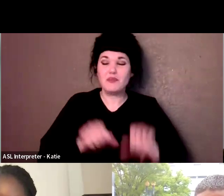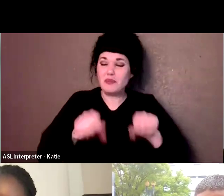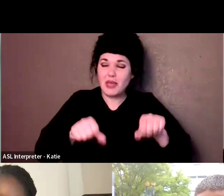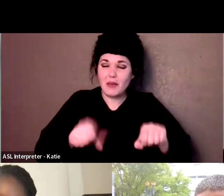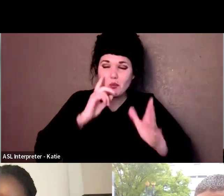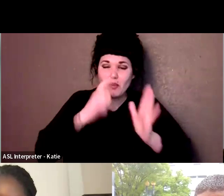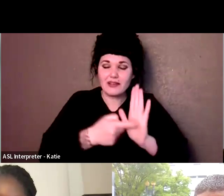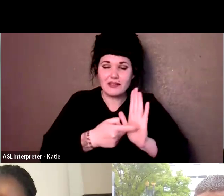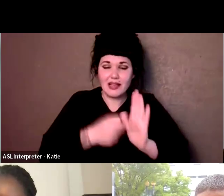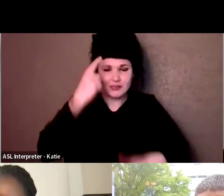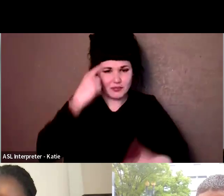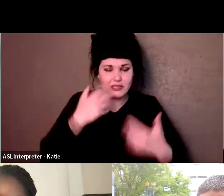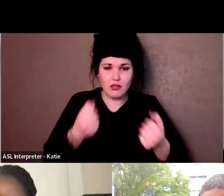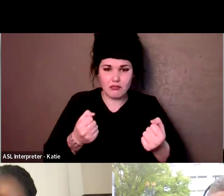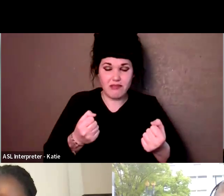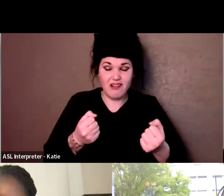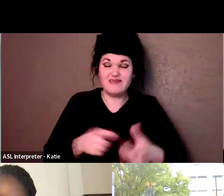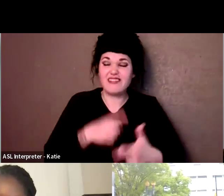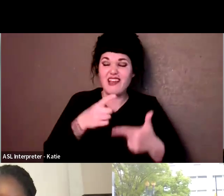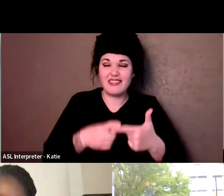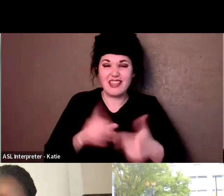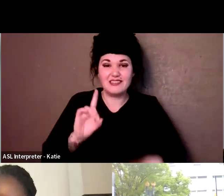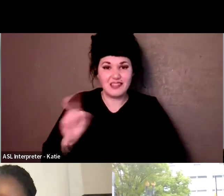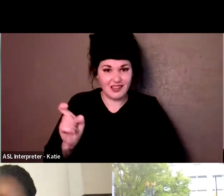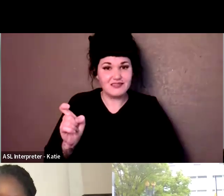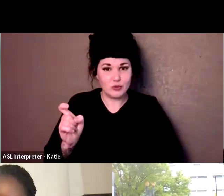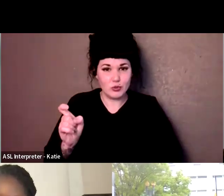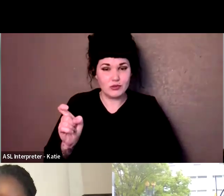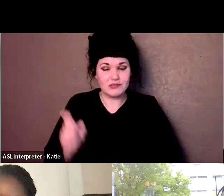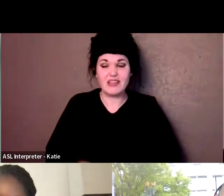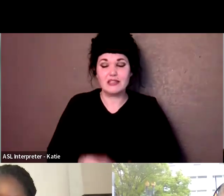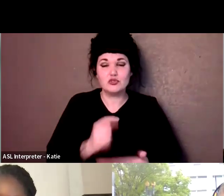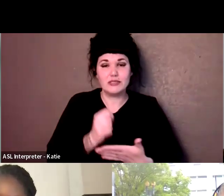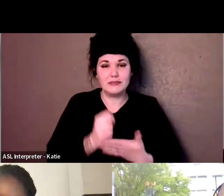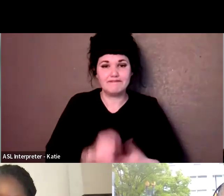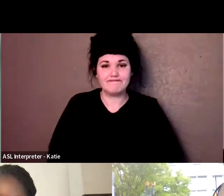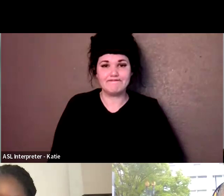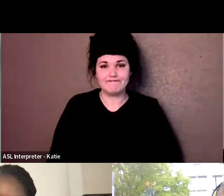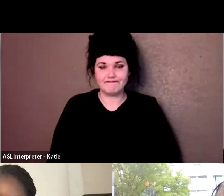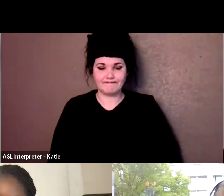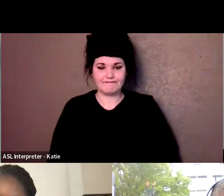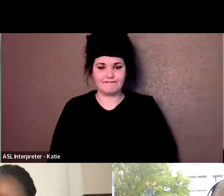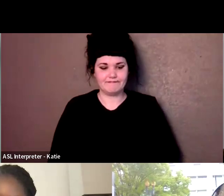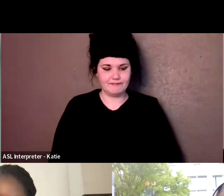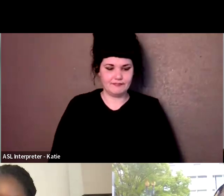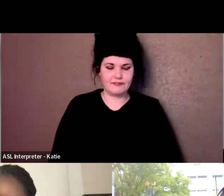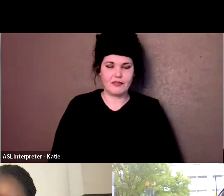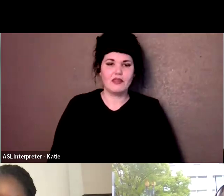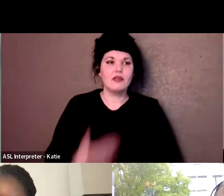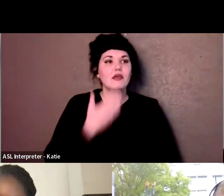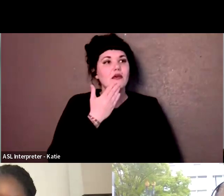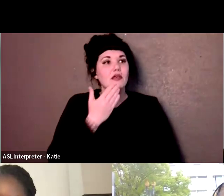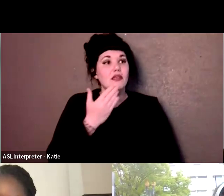treatment. DEVON: Yes, thank you so much. I think a lot of people can understand that